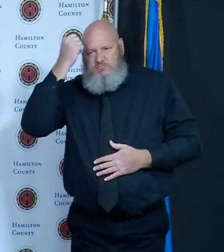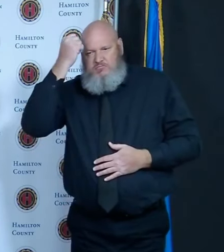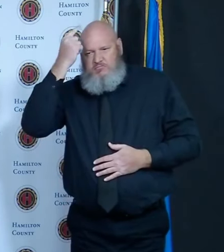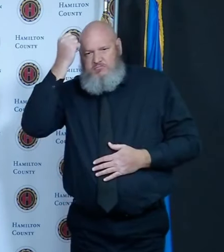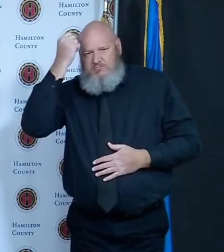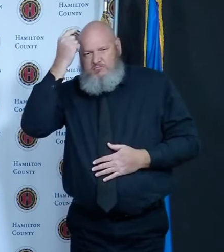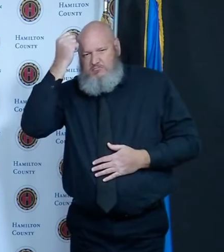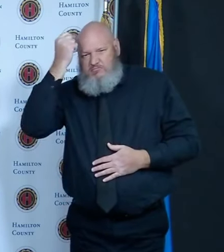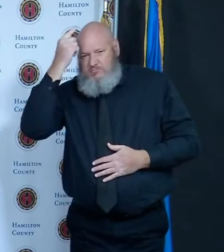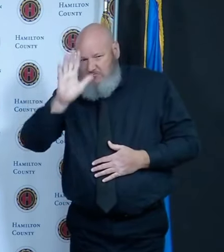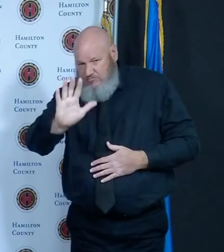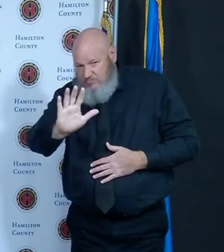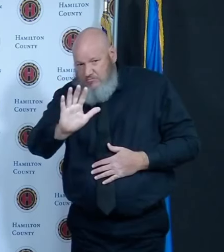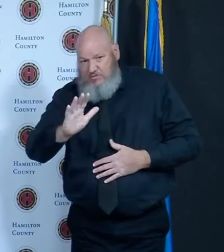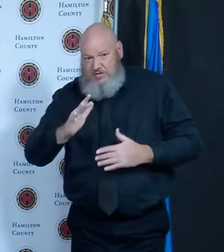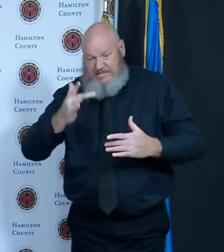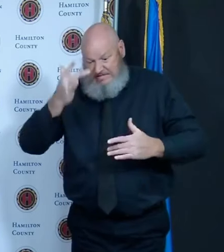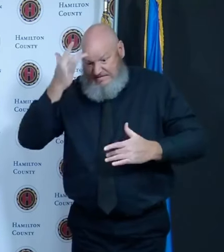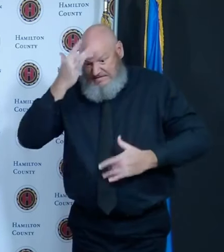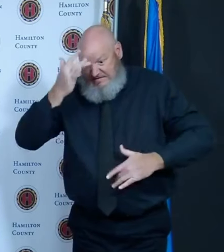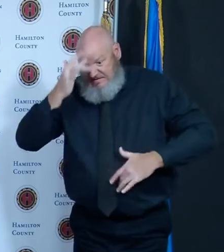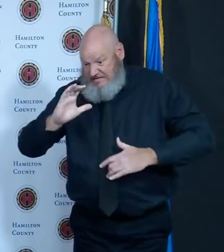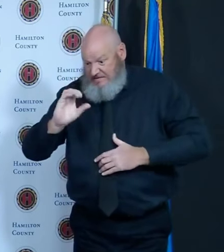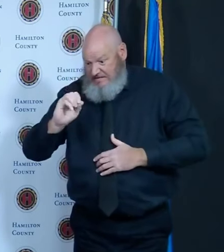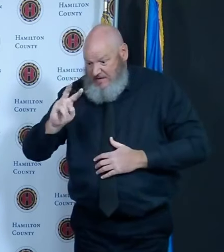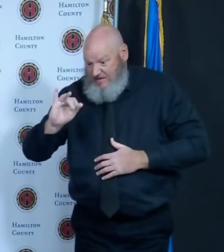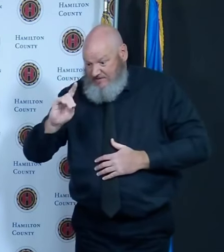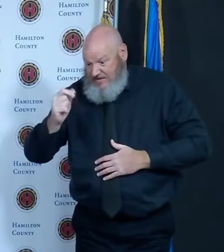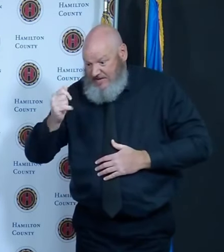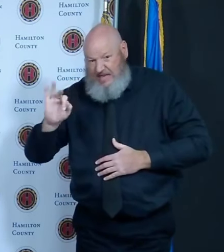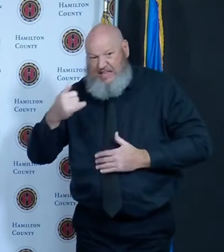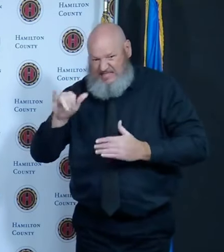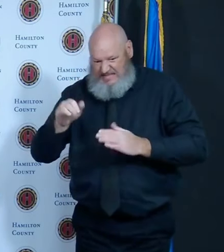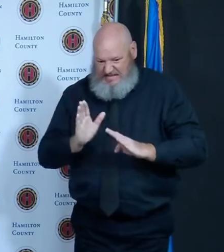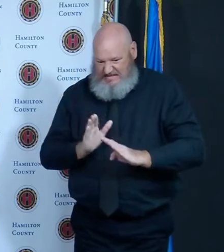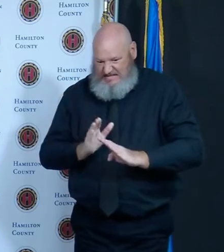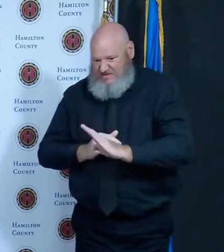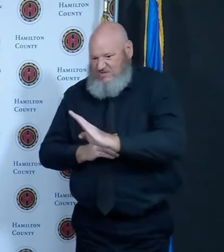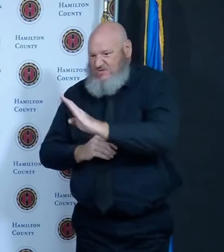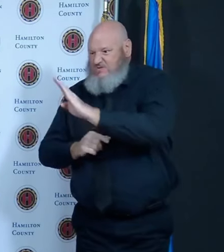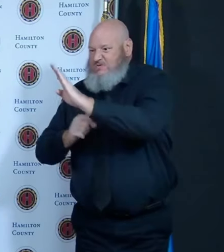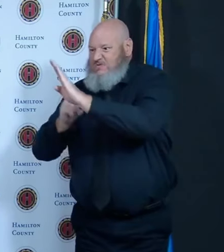hospitalizations have doubled and tragically so have deaths these numbers